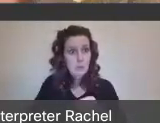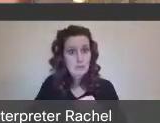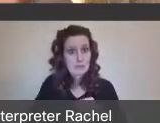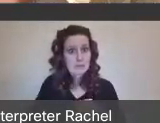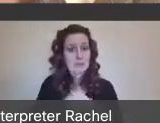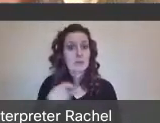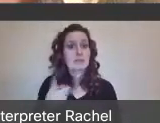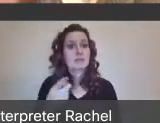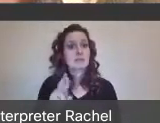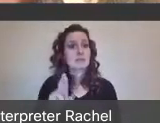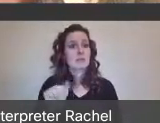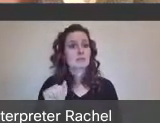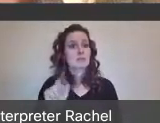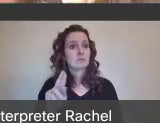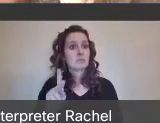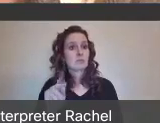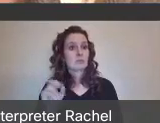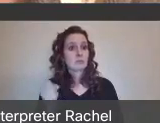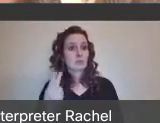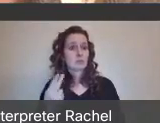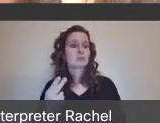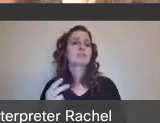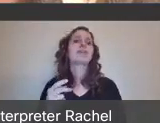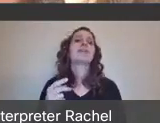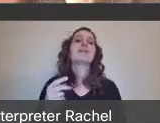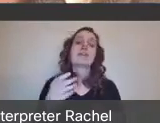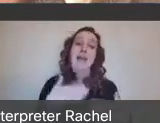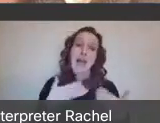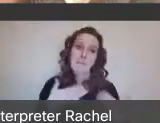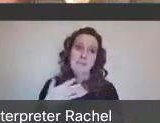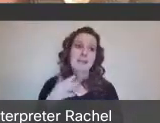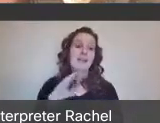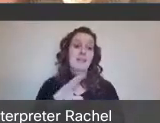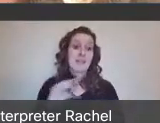[Commissioner Arkoosh] So happily, the County Health Department has received